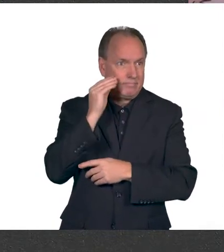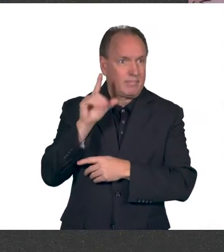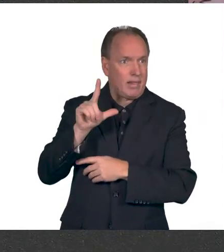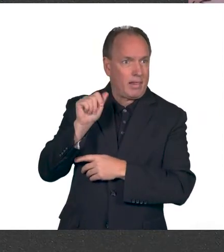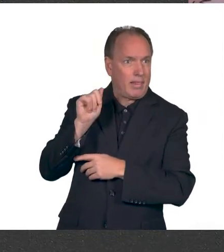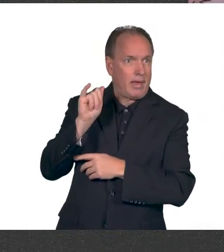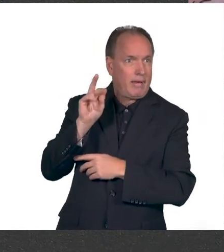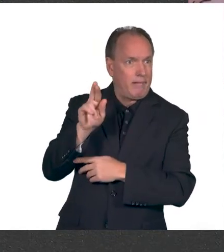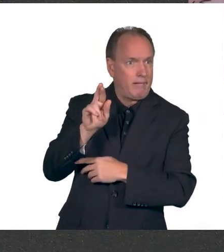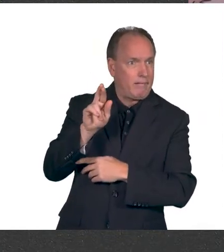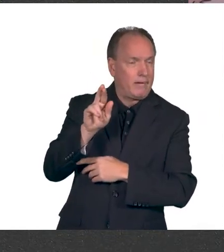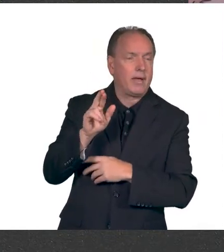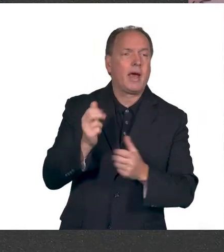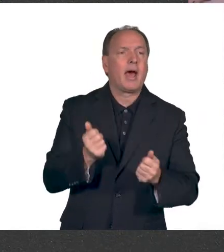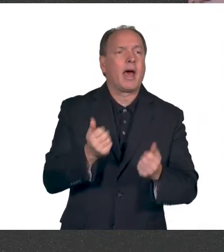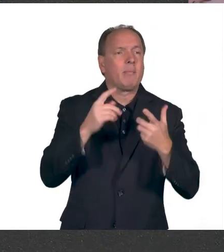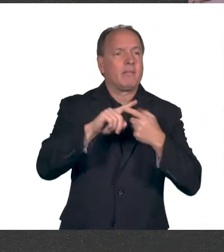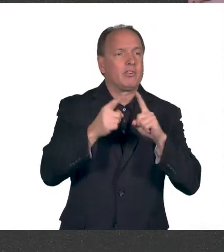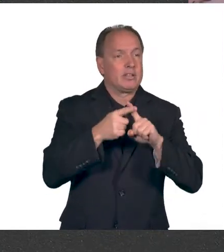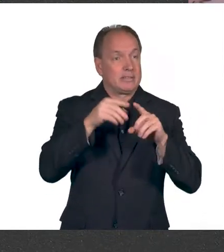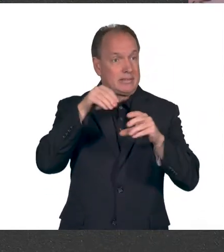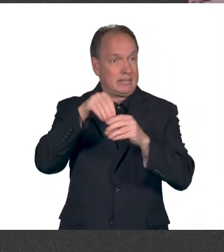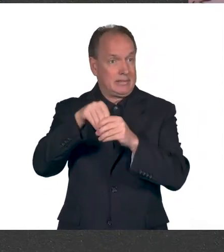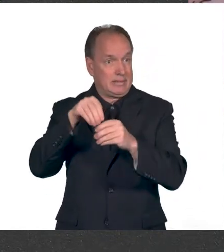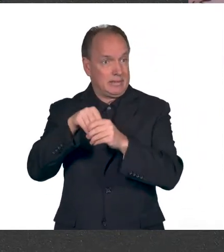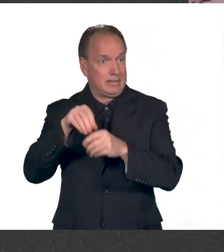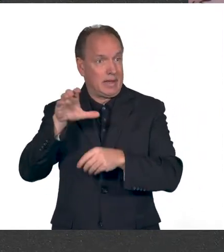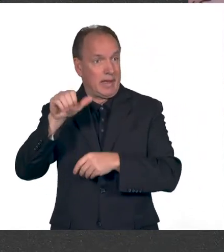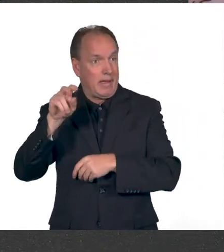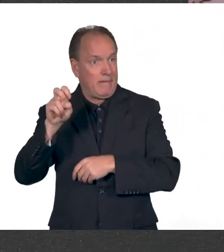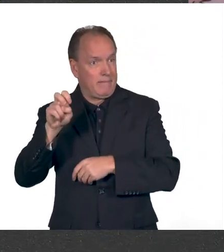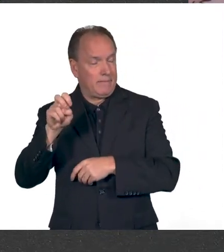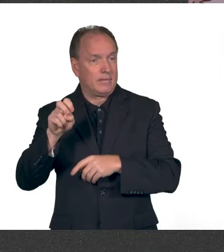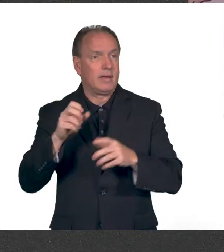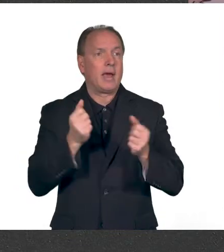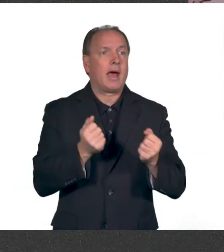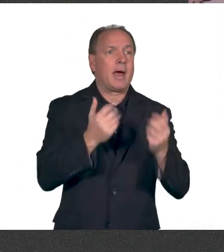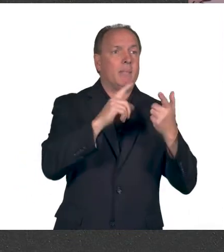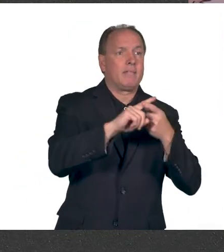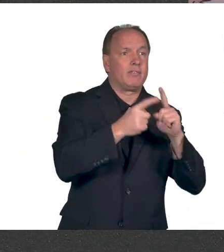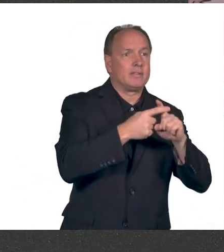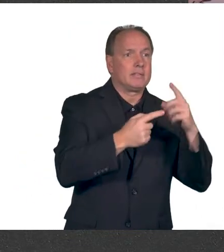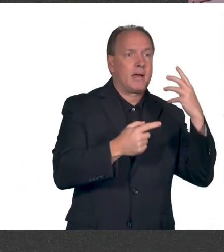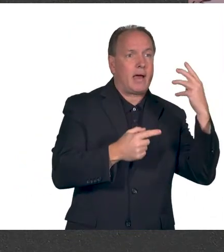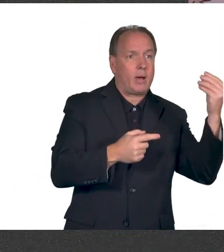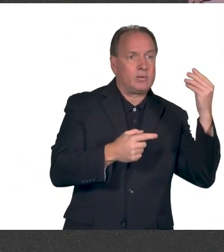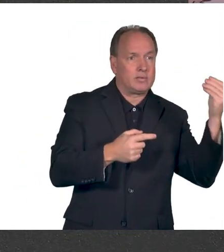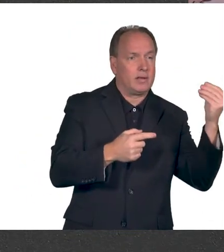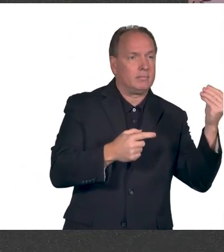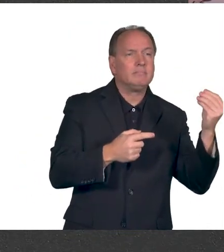and we're gonna find out how many friends might be in the cave and how many friends might be outside the cave.